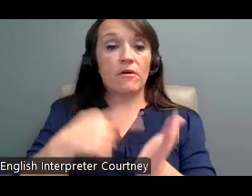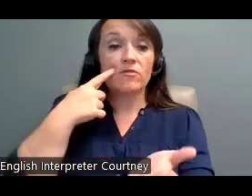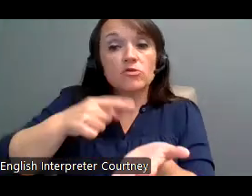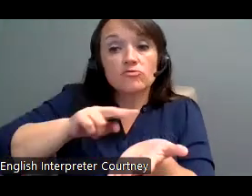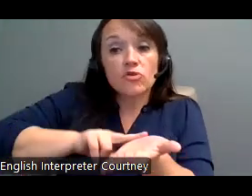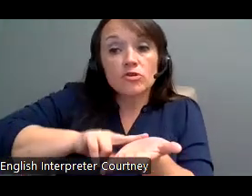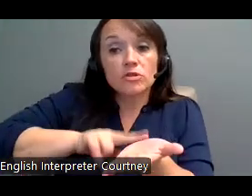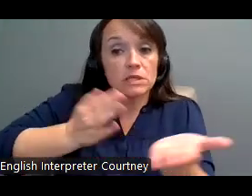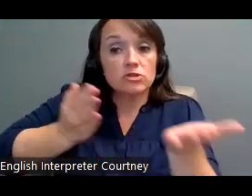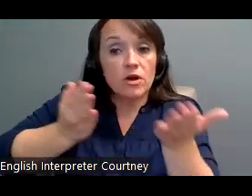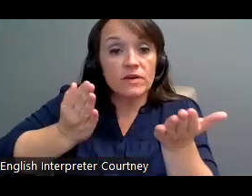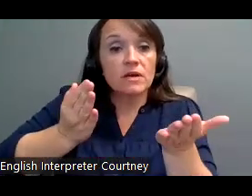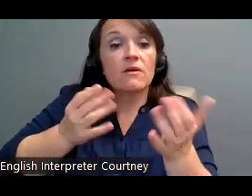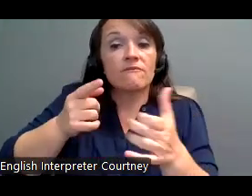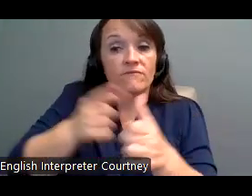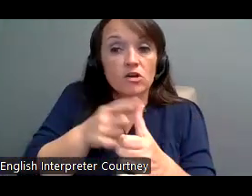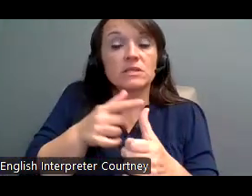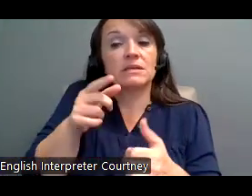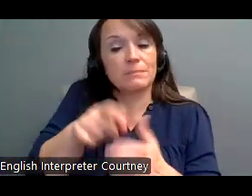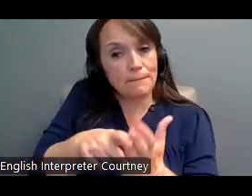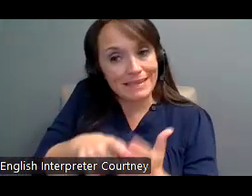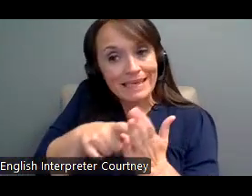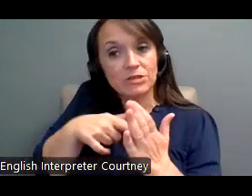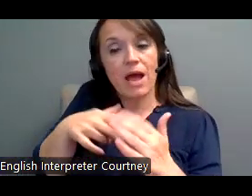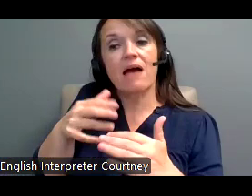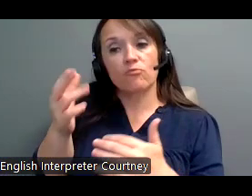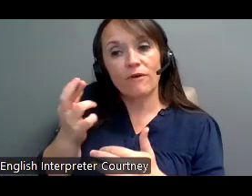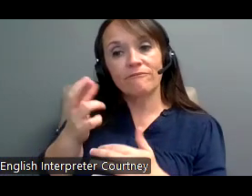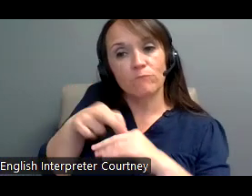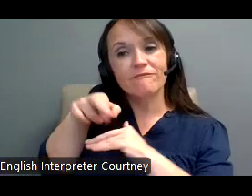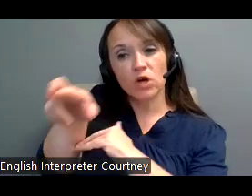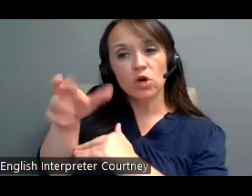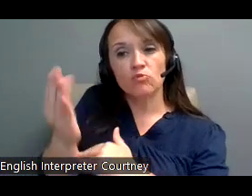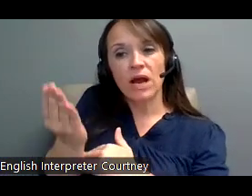you would actually have to have a recommendation from a medical professional that you needed